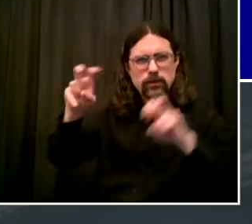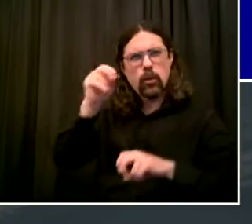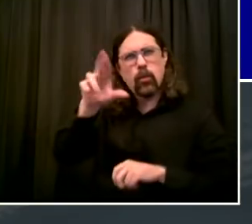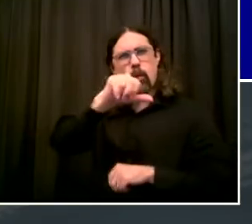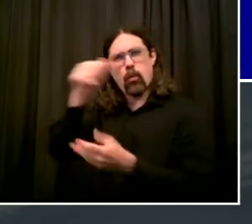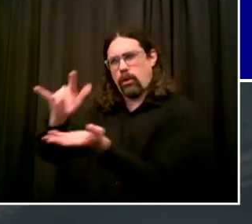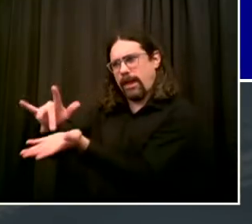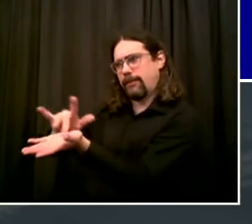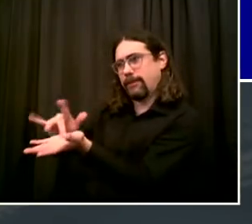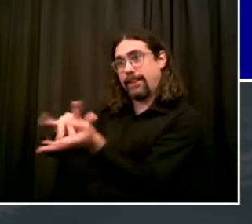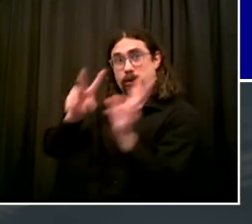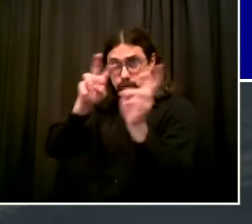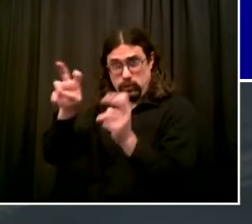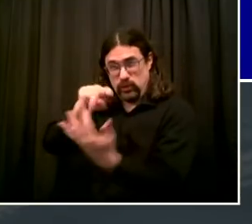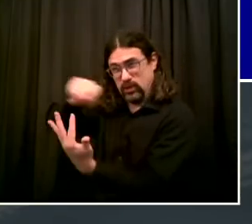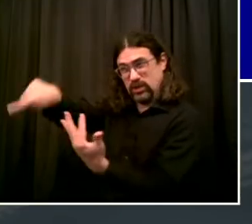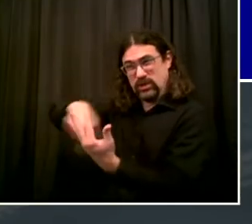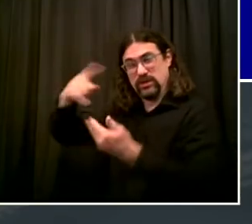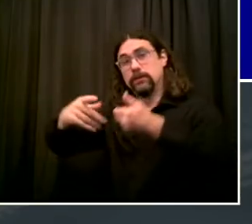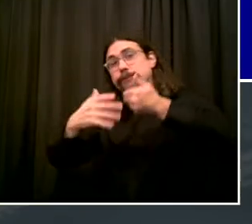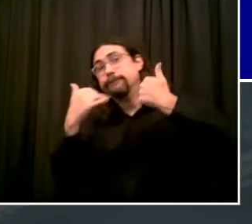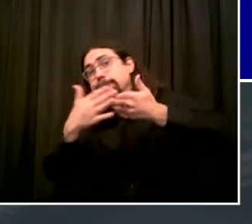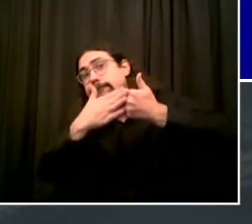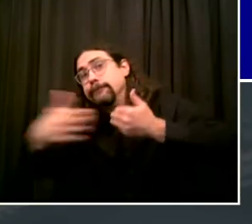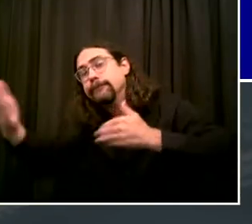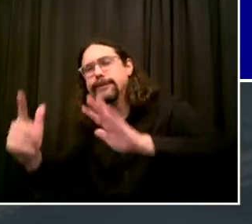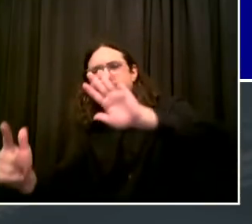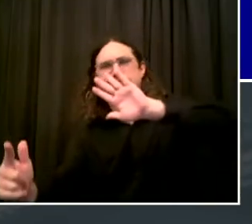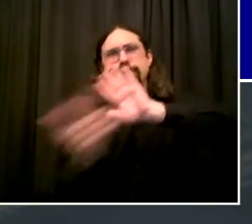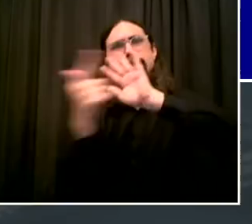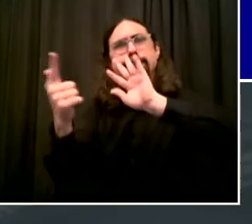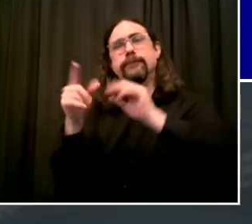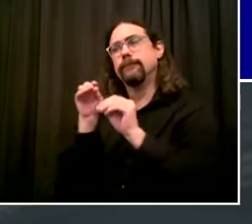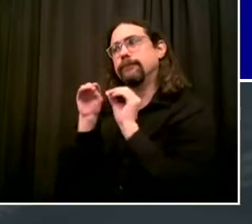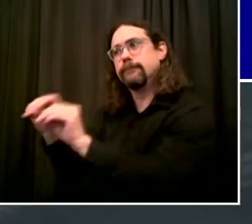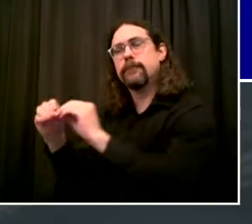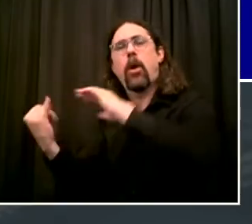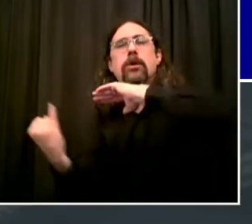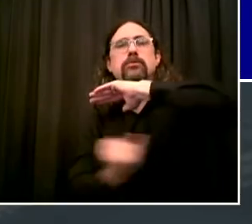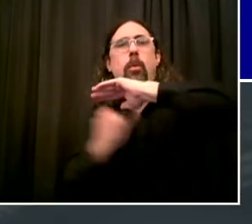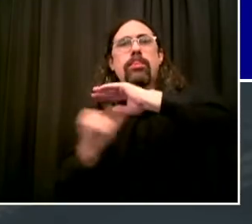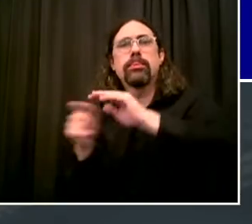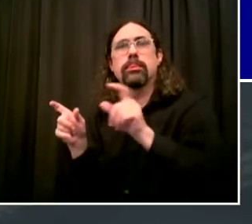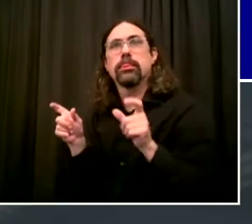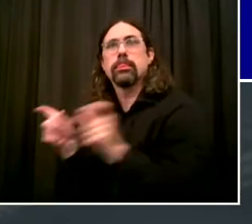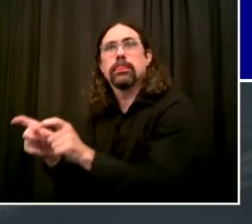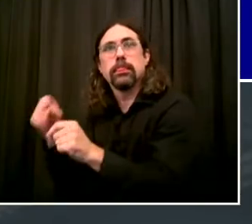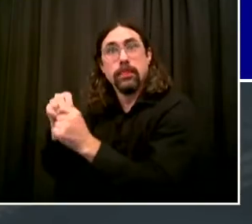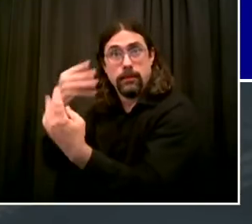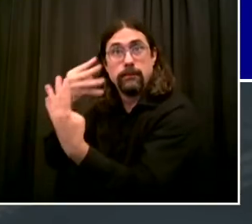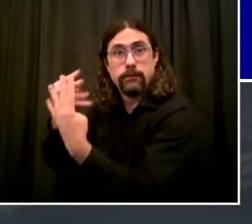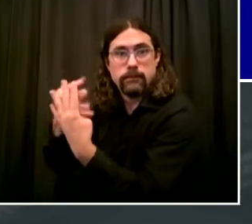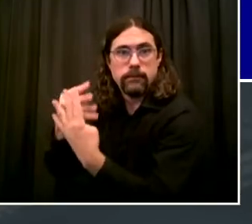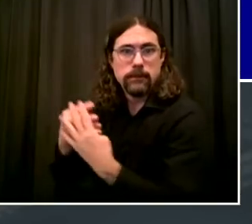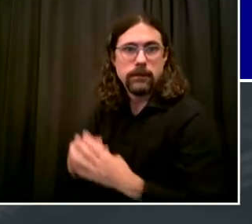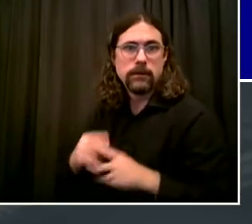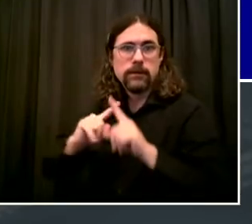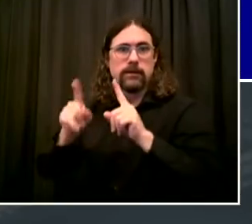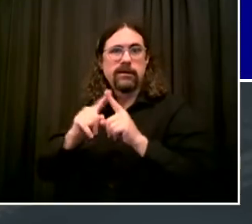PREGNANCIES. WE ARE EXPANDING THAT LIFT RIGHT NOW. EVERY MEDIC ALCDONITION E WSE